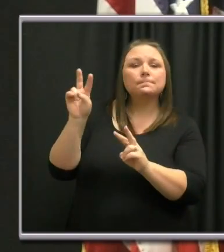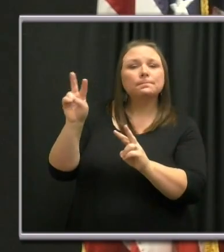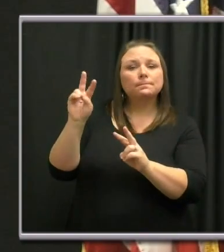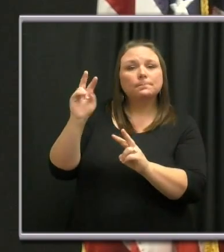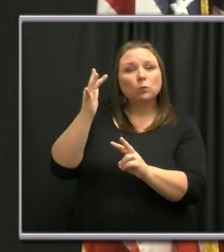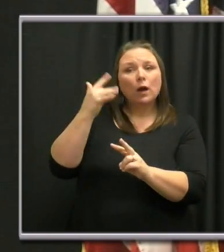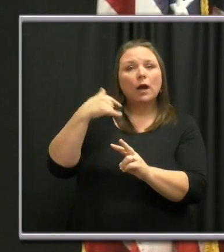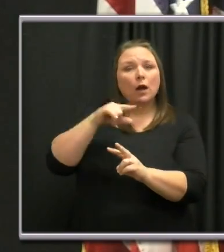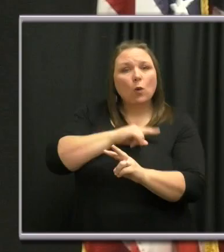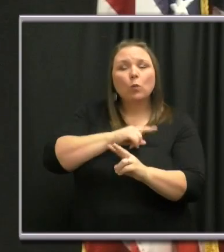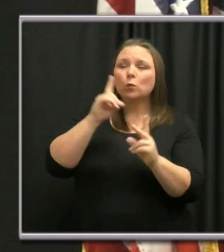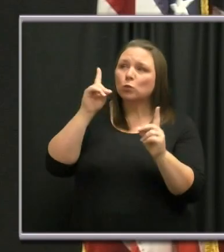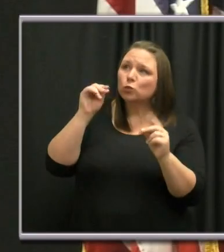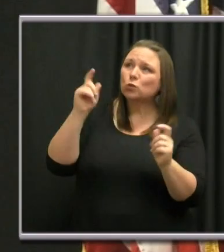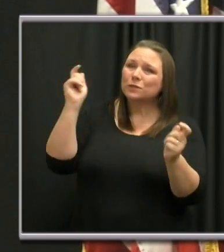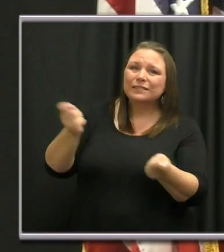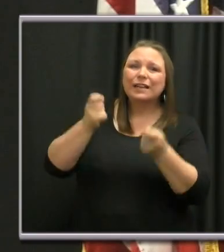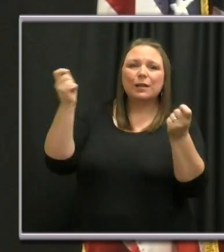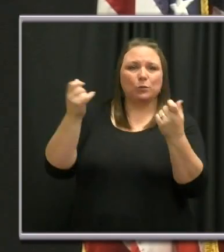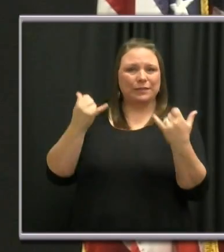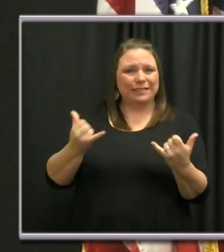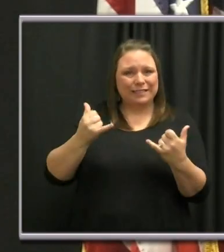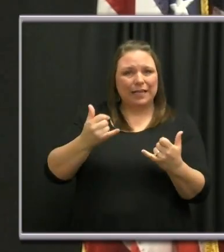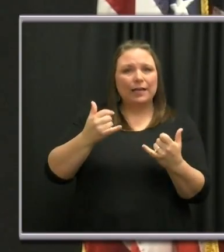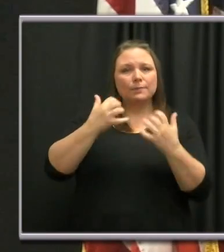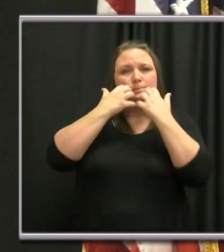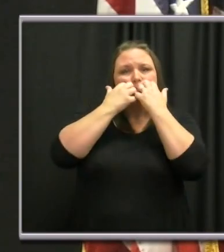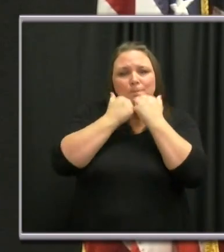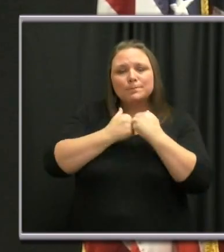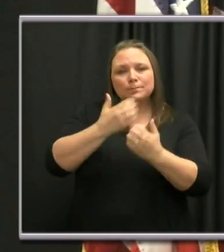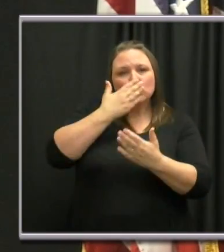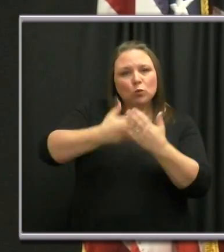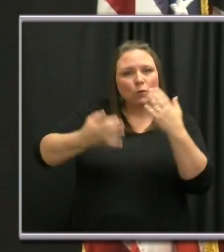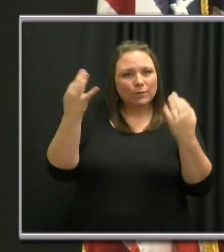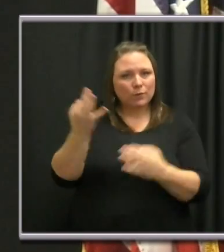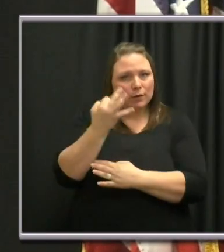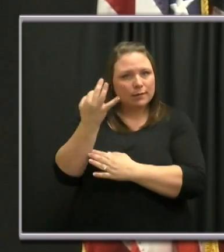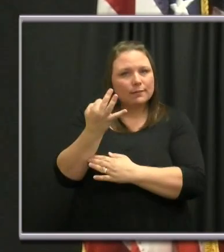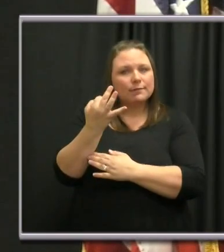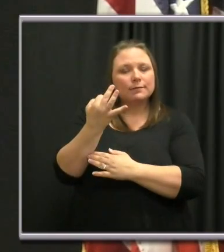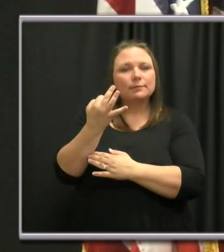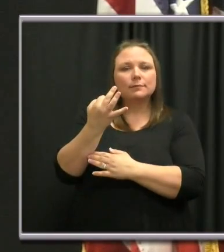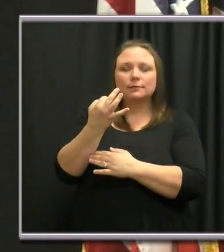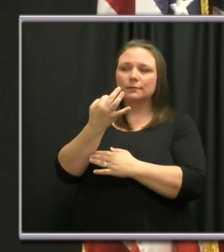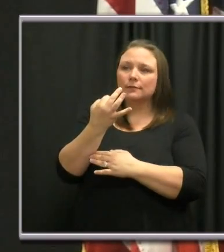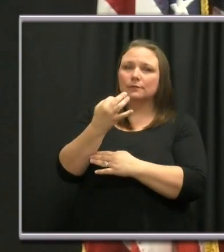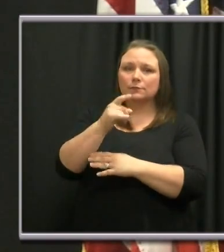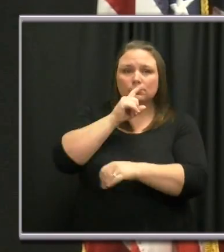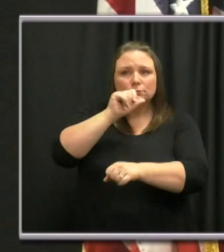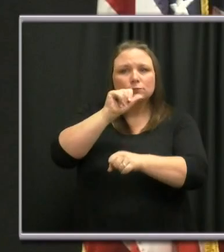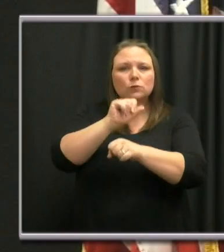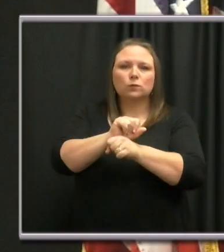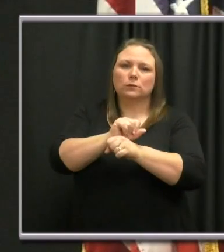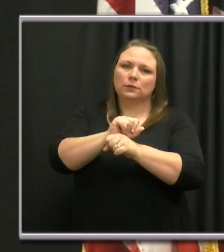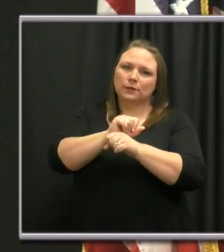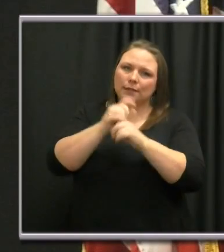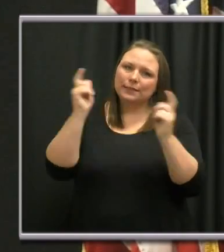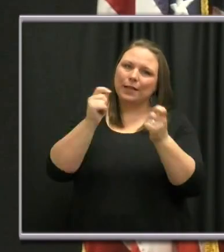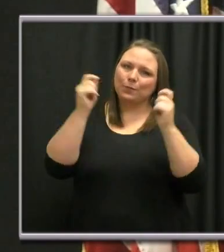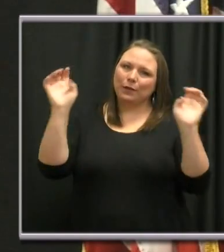NEXT FEW DAYS. FOR WE DO